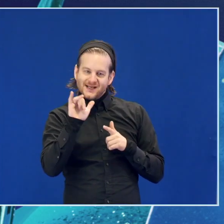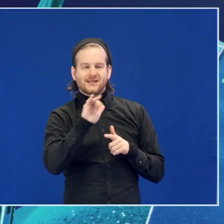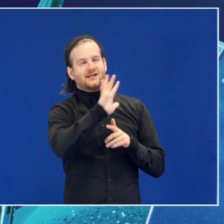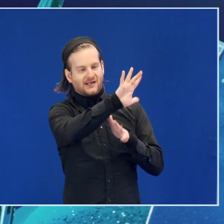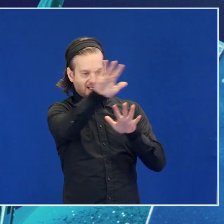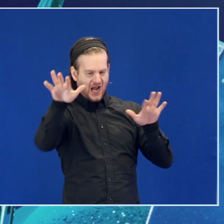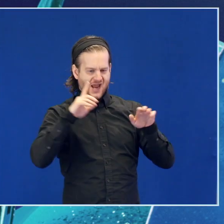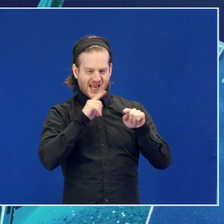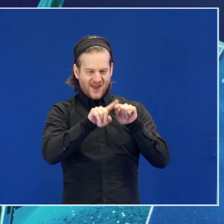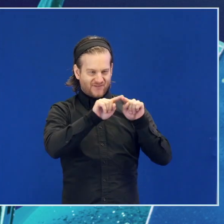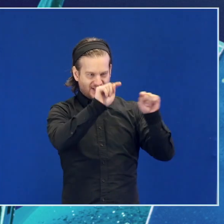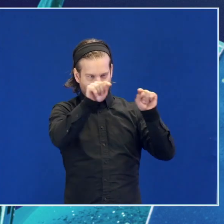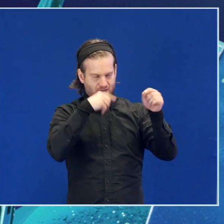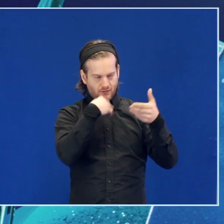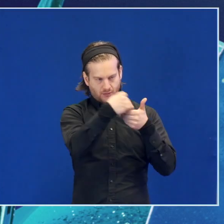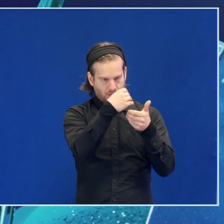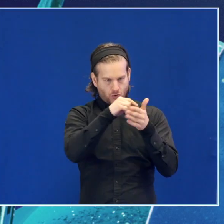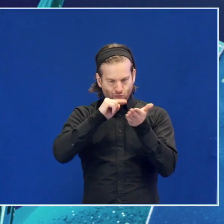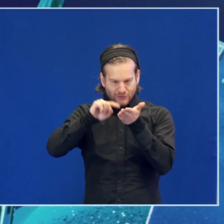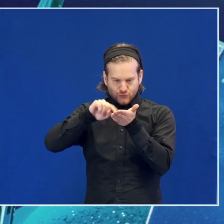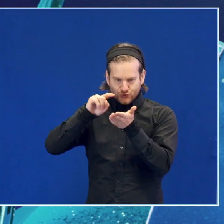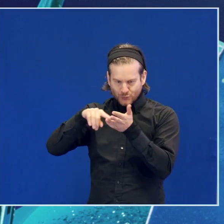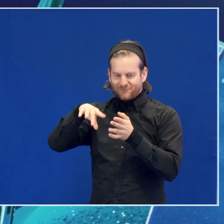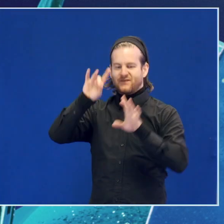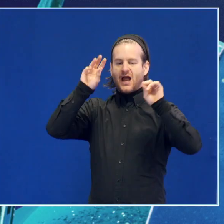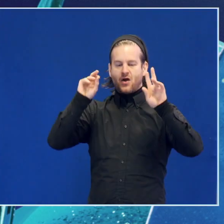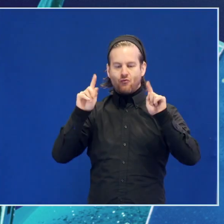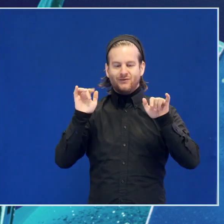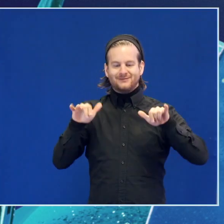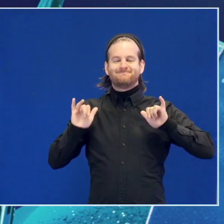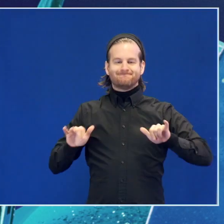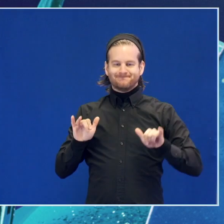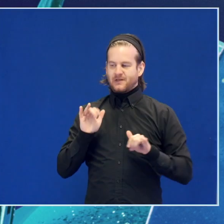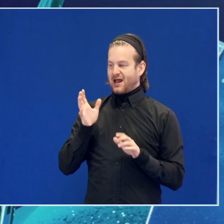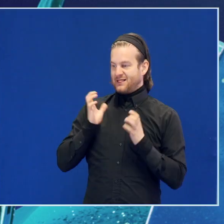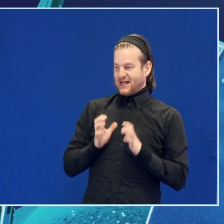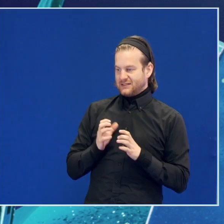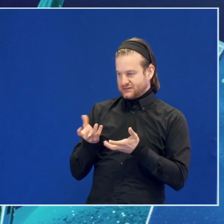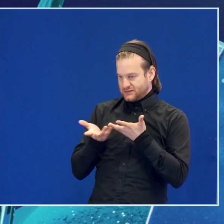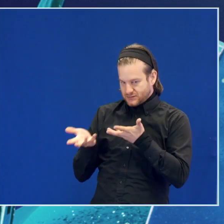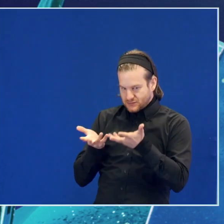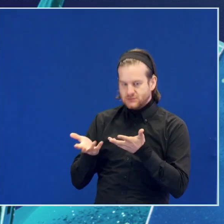thank you, as well as our clients, and that they've continued to push us further.